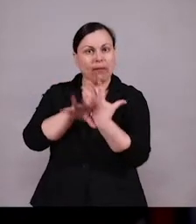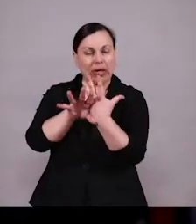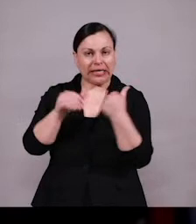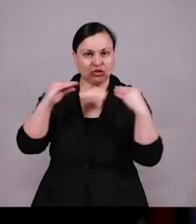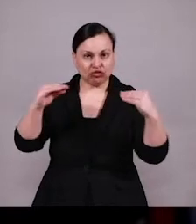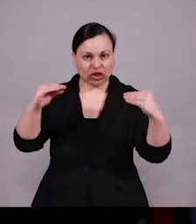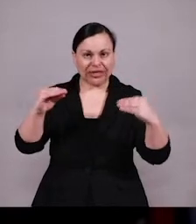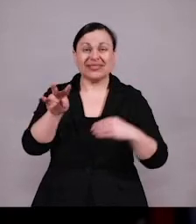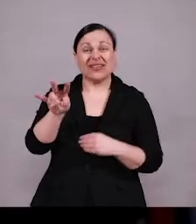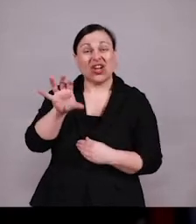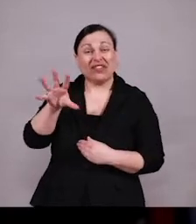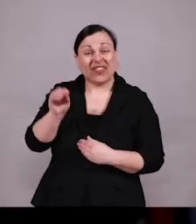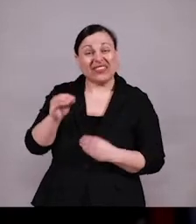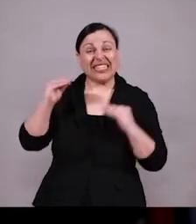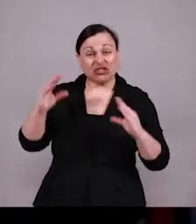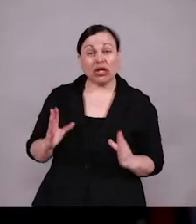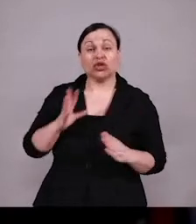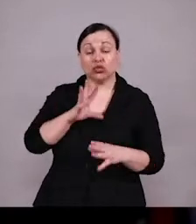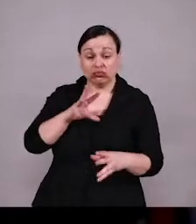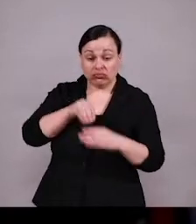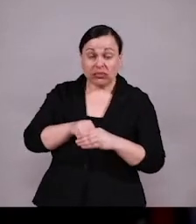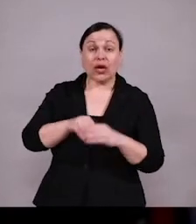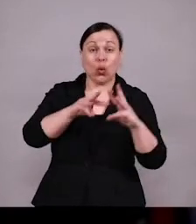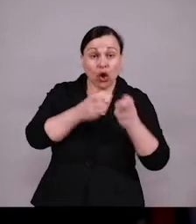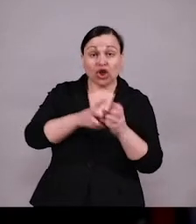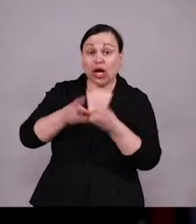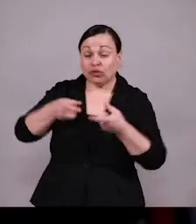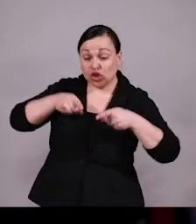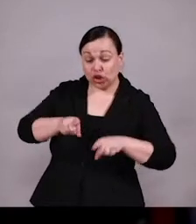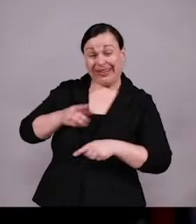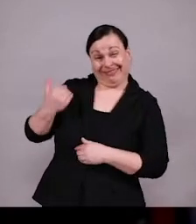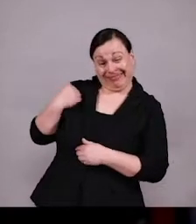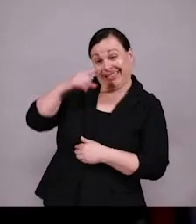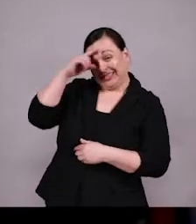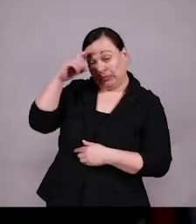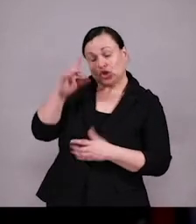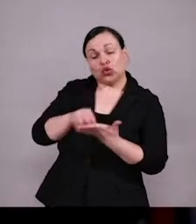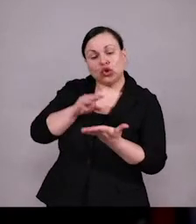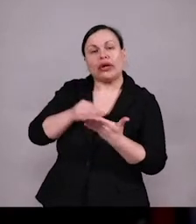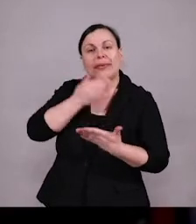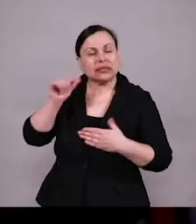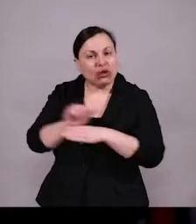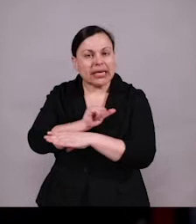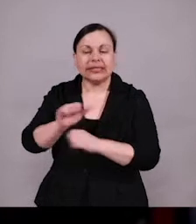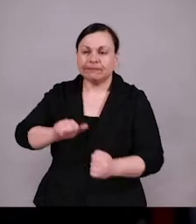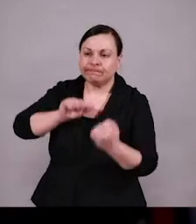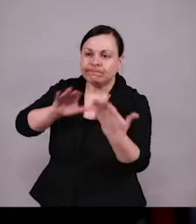some 750 instructors participating in workshops over the summer to learn best practices in remote